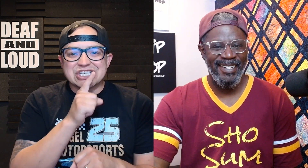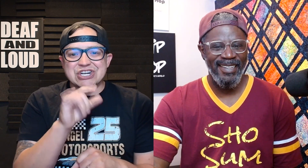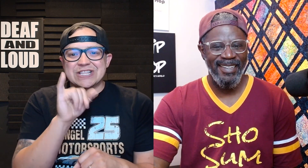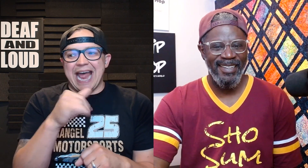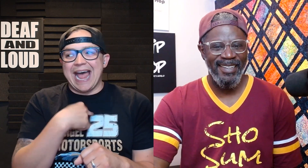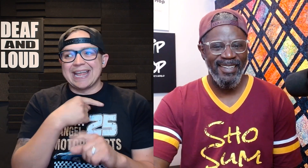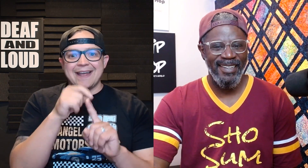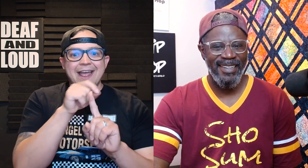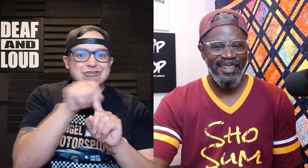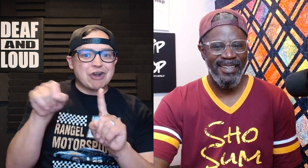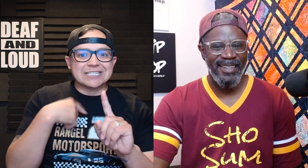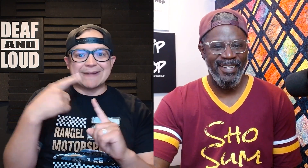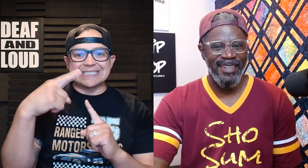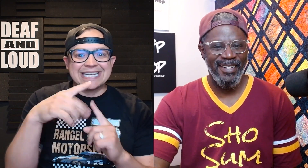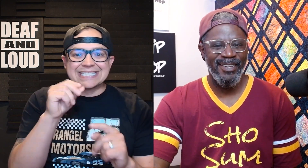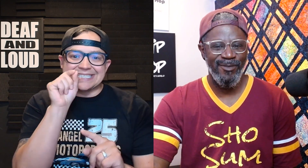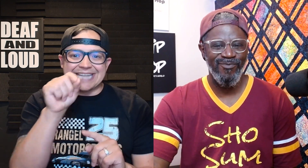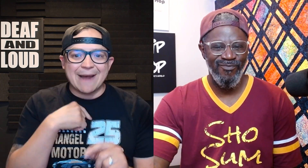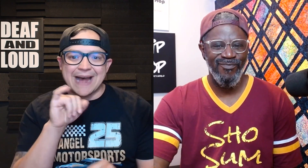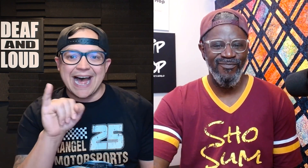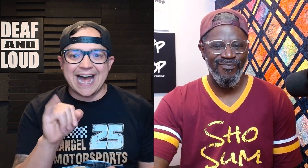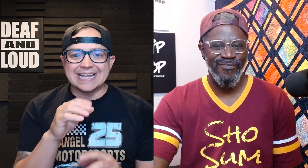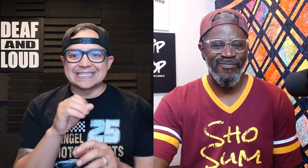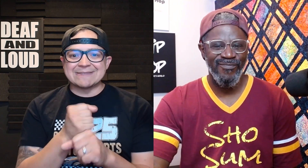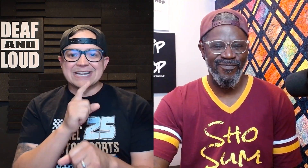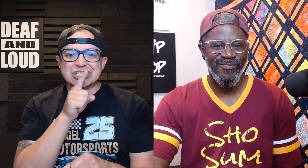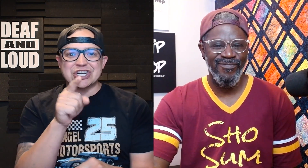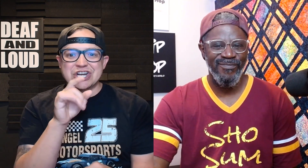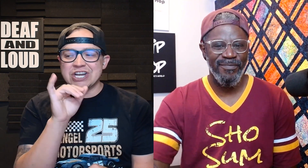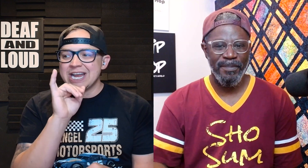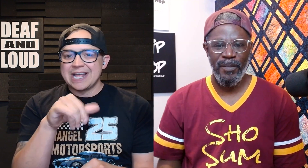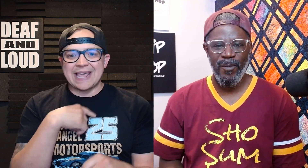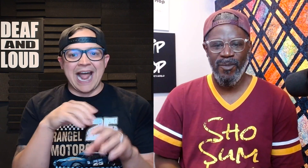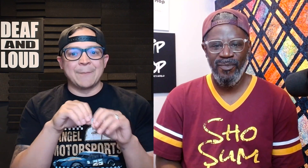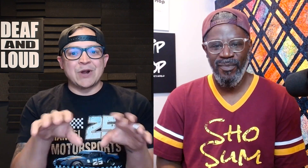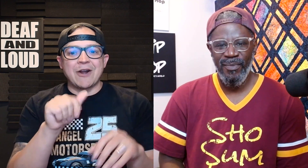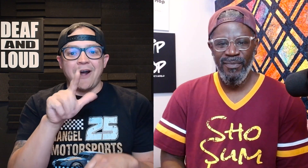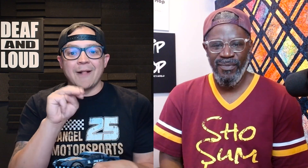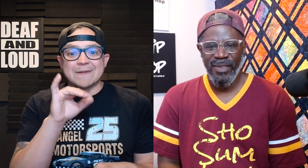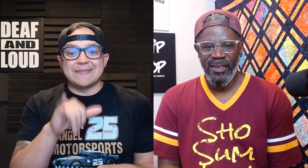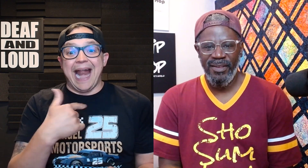sure that I cross my T's and dot my I's to make sure that I put out an album that